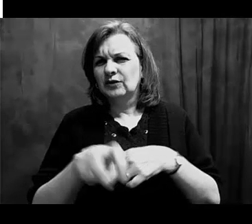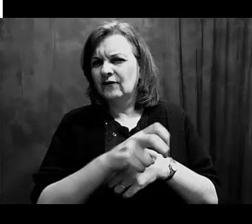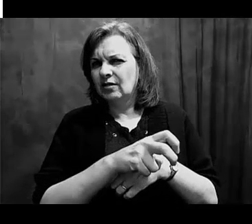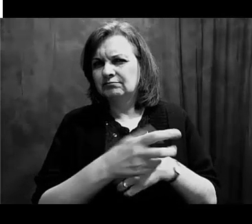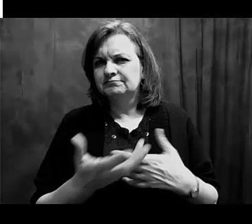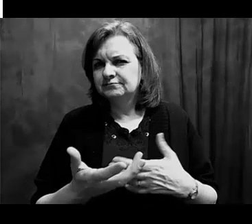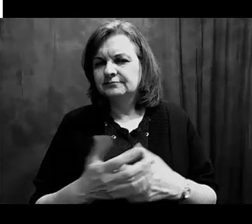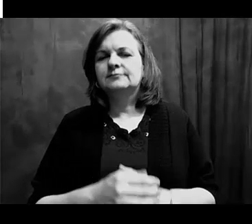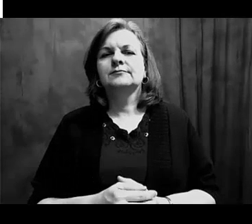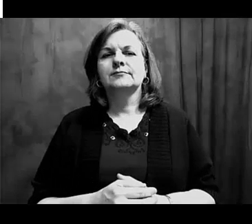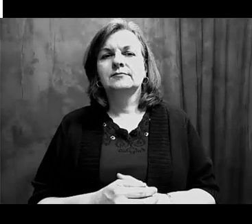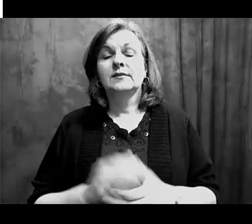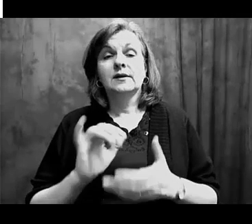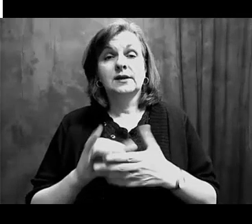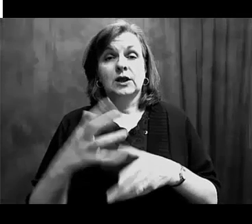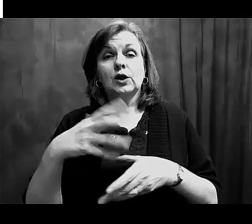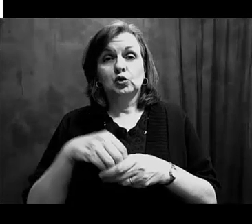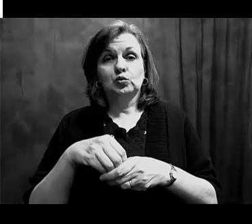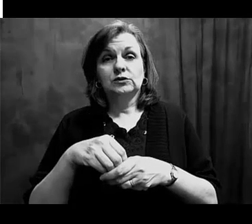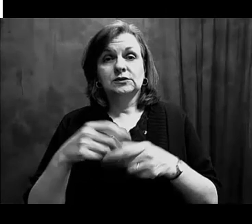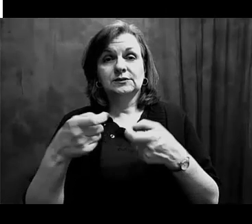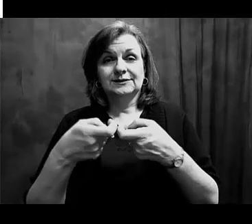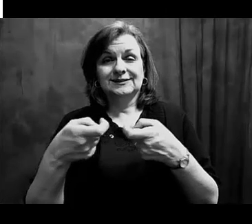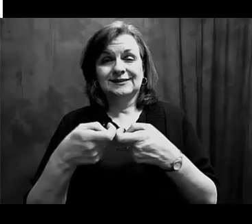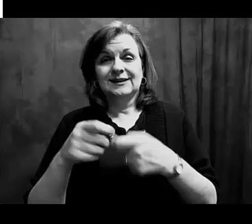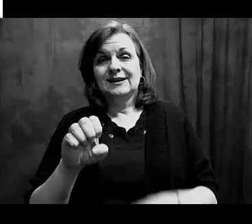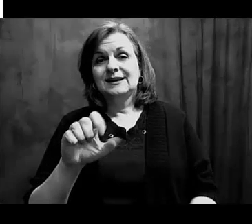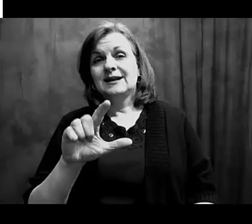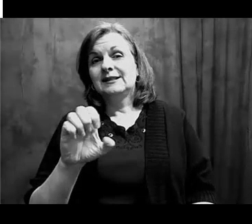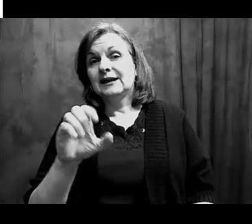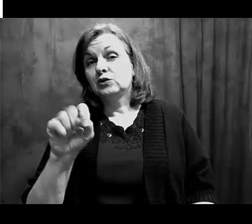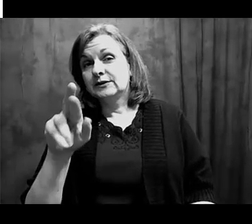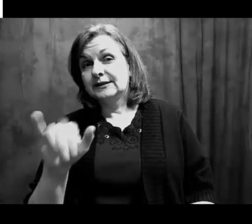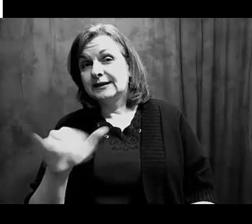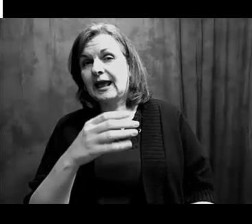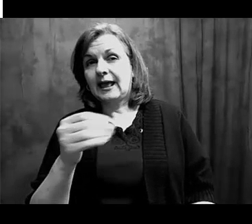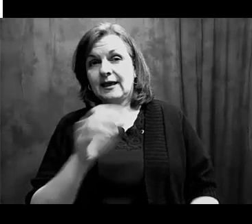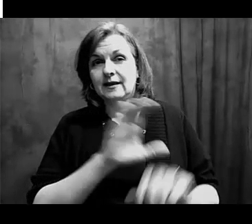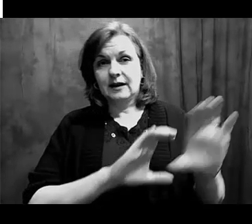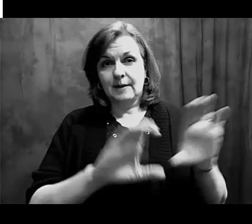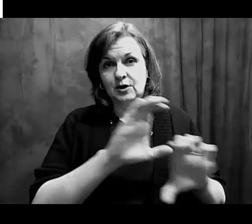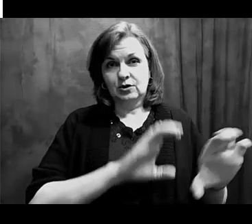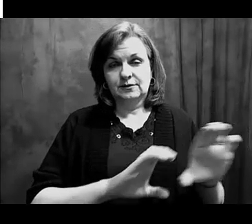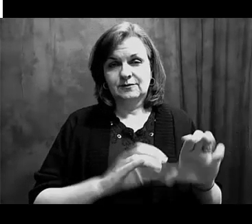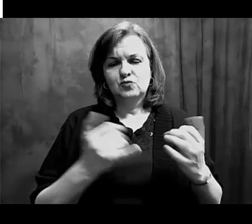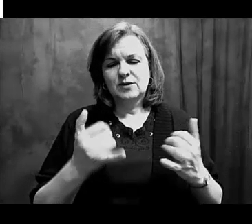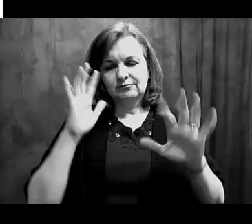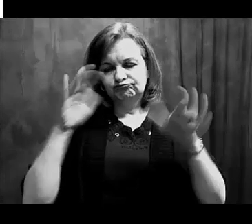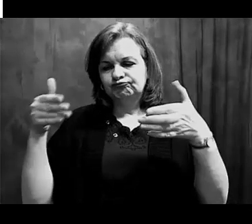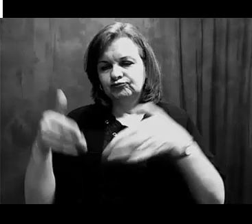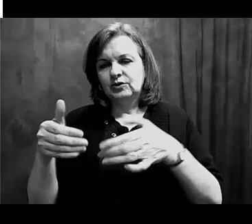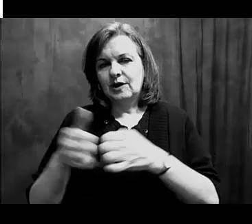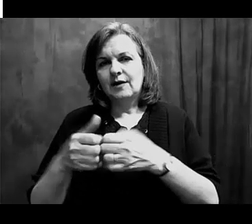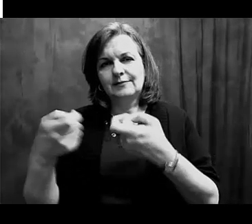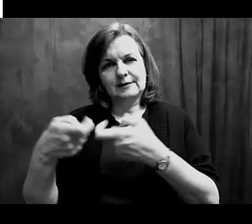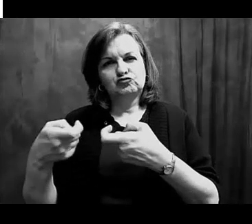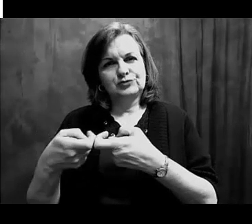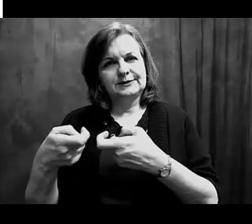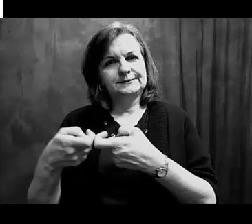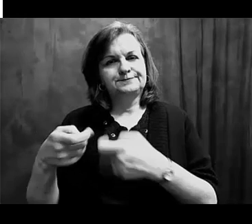we have to deal with electricity and we will eventually have to deal with chemicals for now lets focus on the electricity